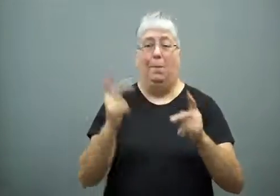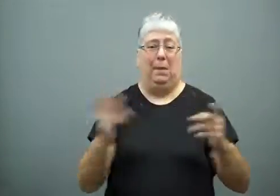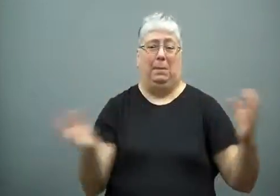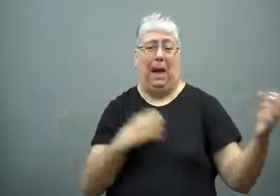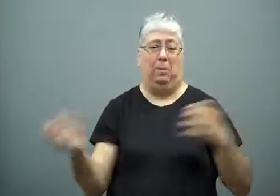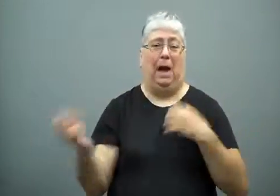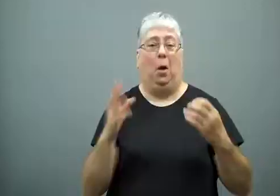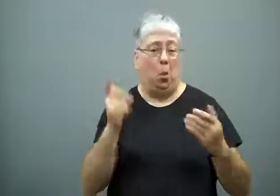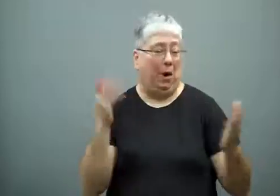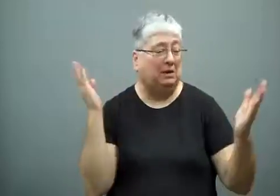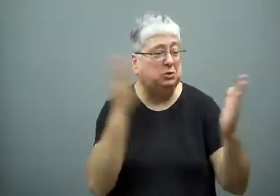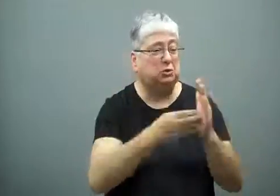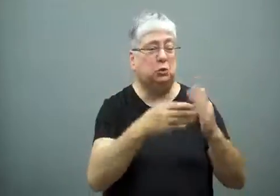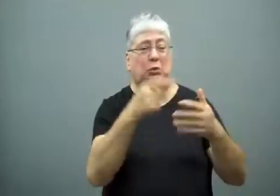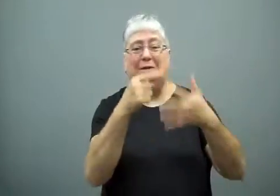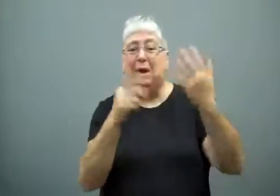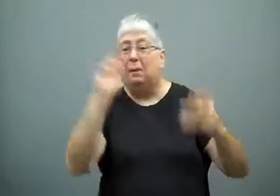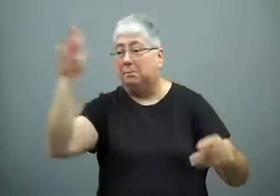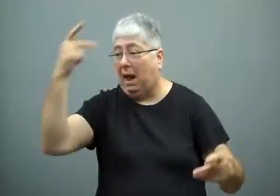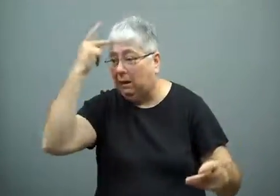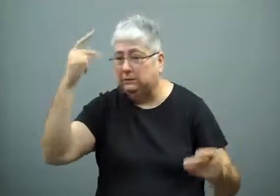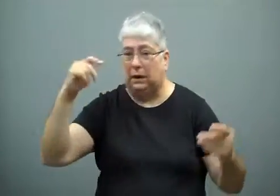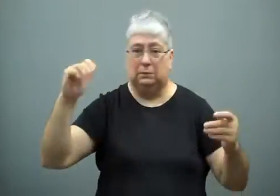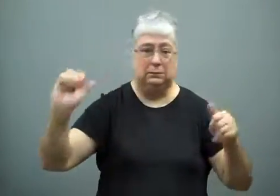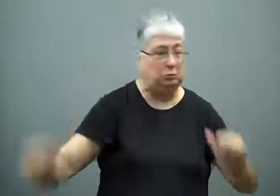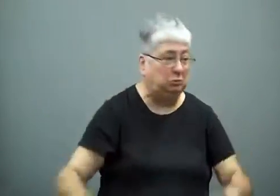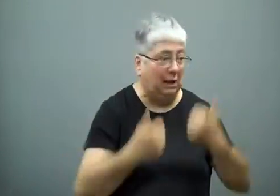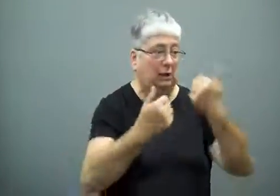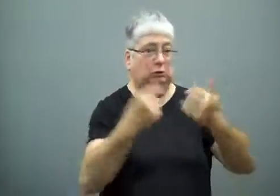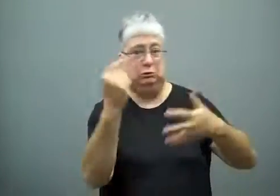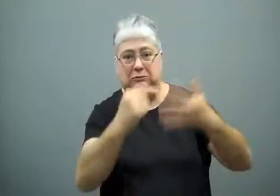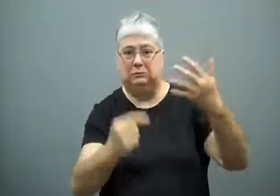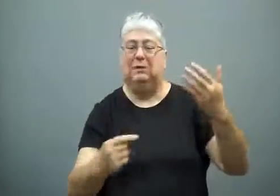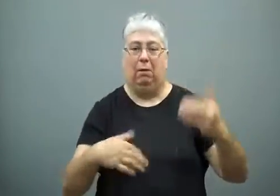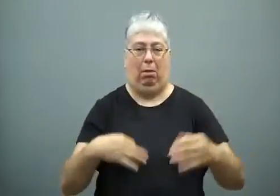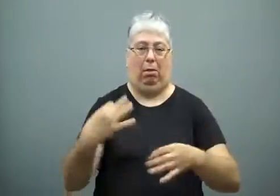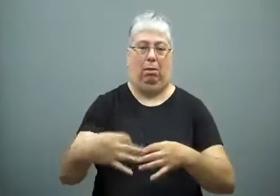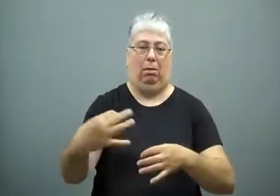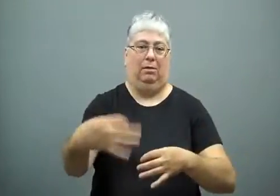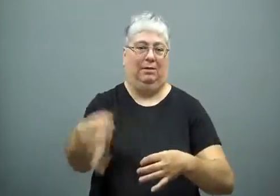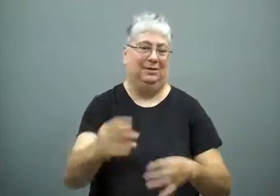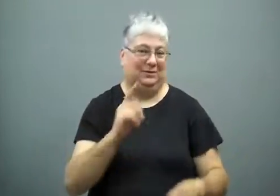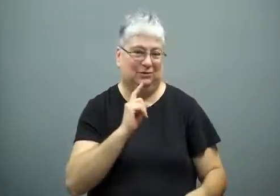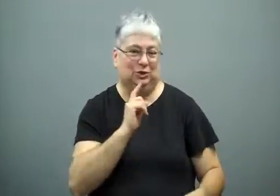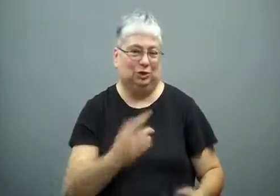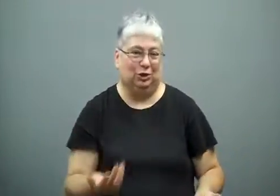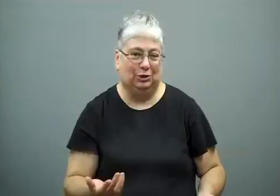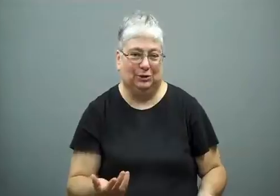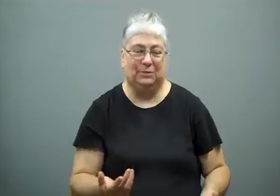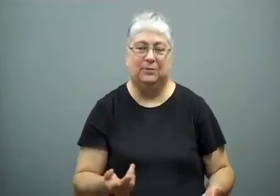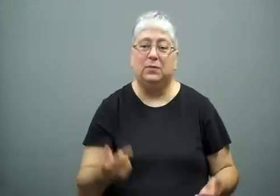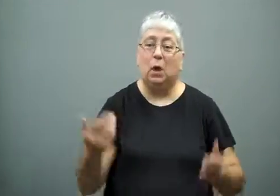there will be legal and political challenges to them. That's going to delay them.